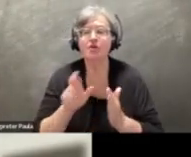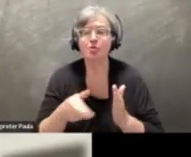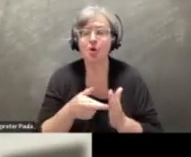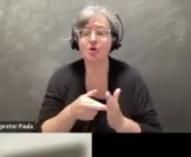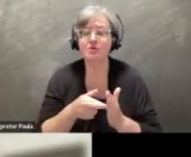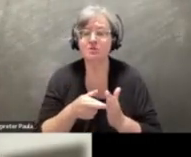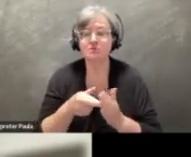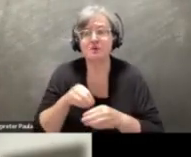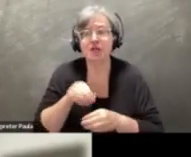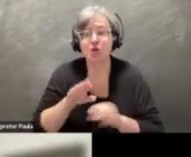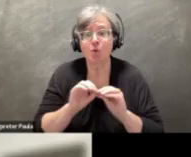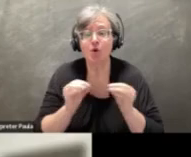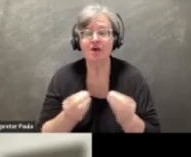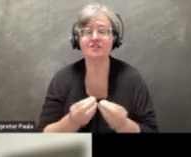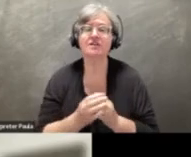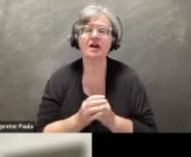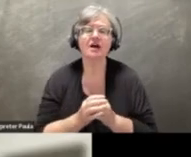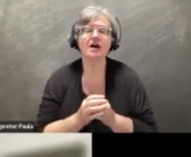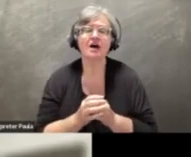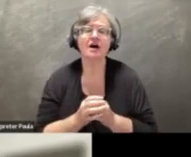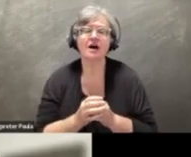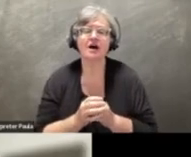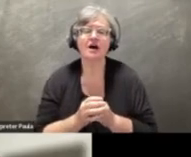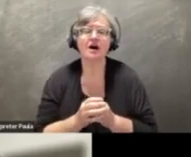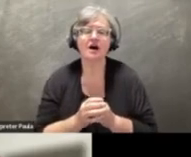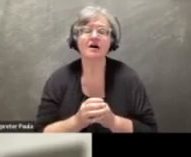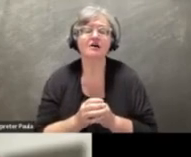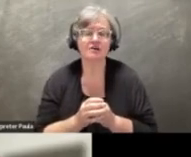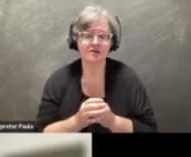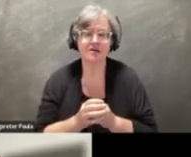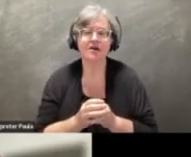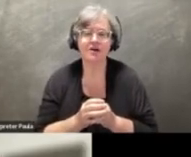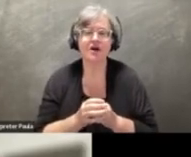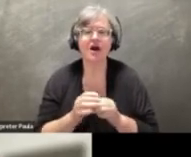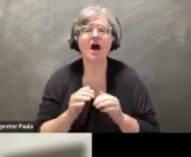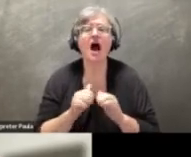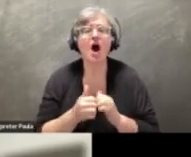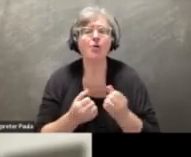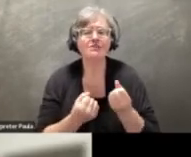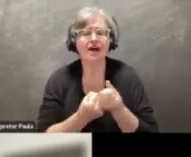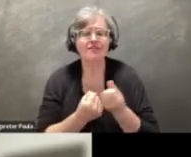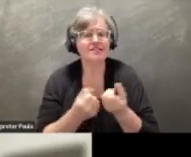is, is, how is that that advocacy happening? And is that